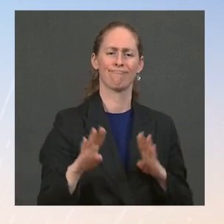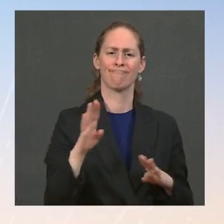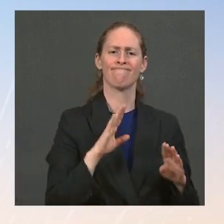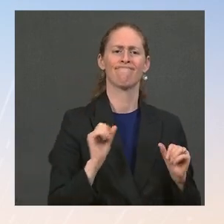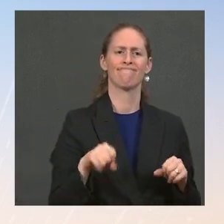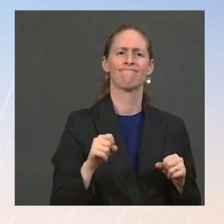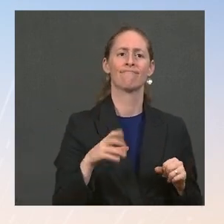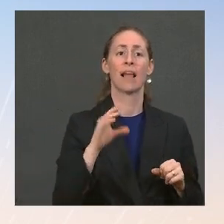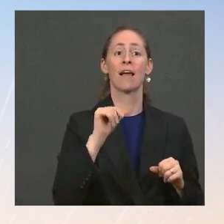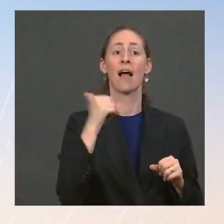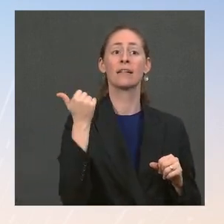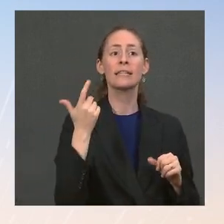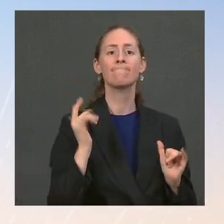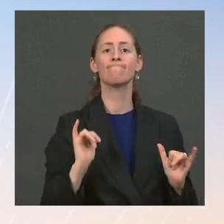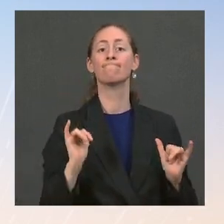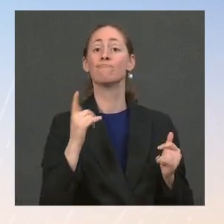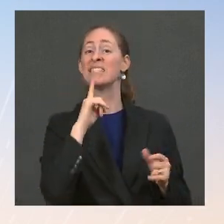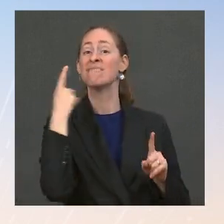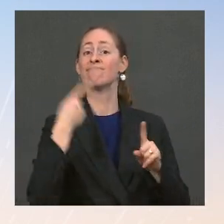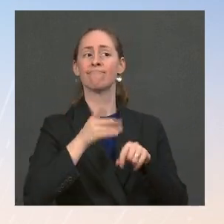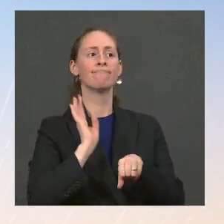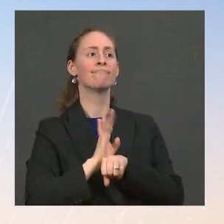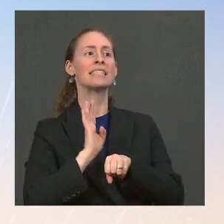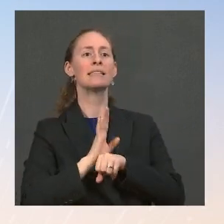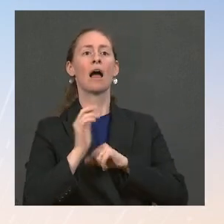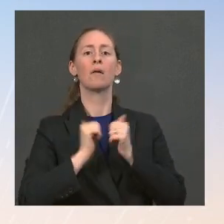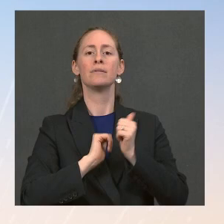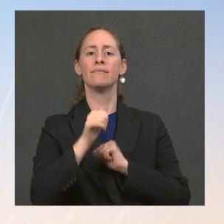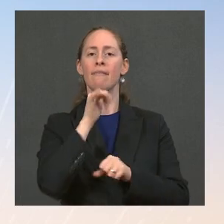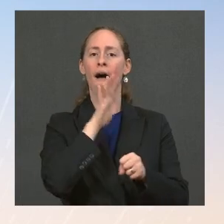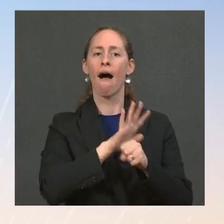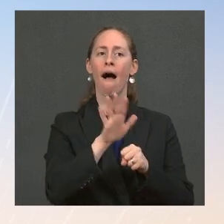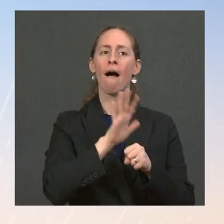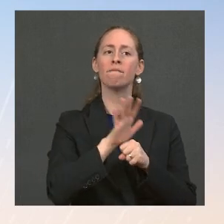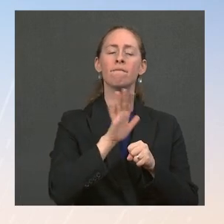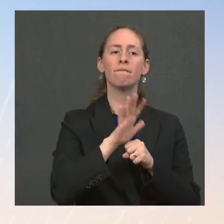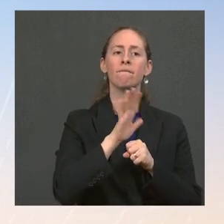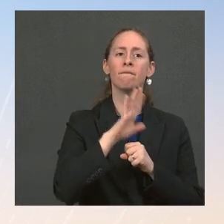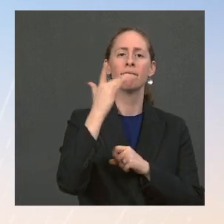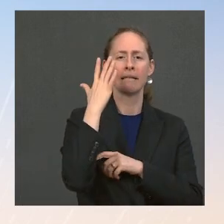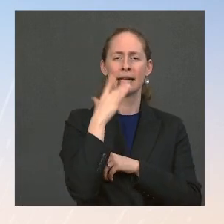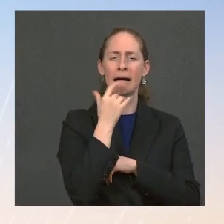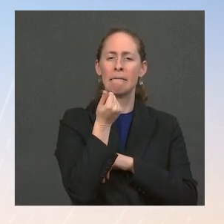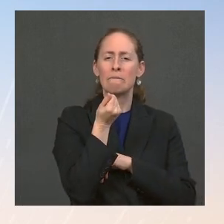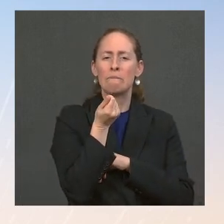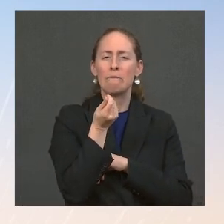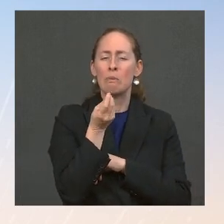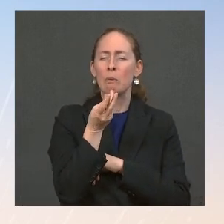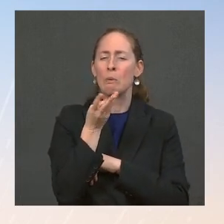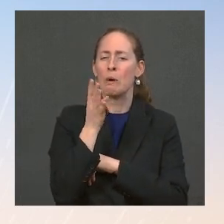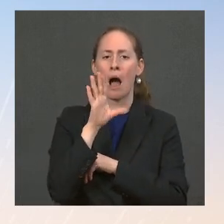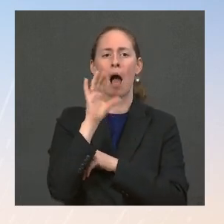that the conglomeration of big companies in some industries is a huge factor. So, he's also taken that on.